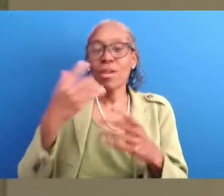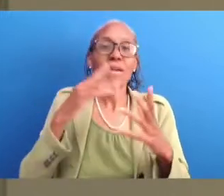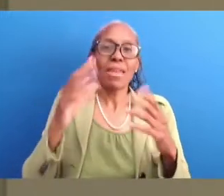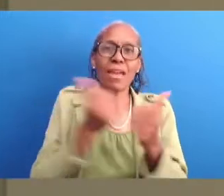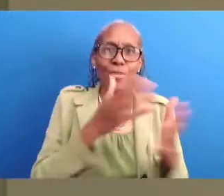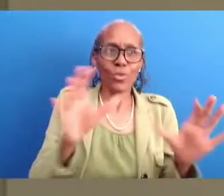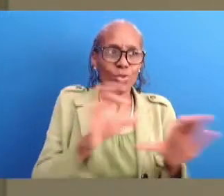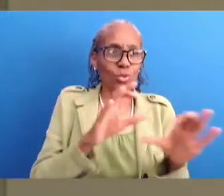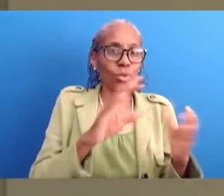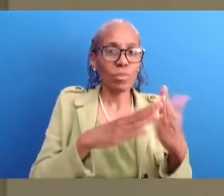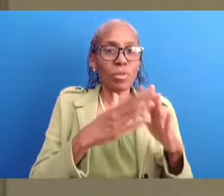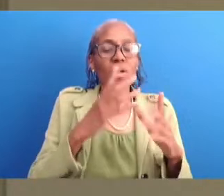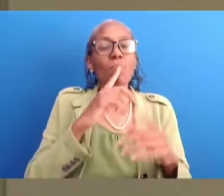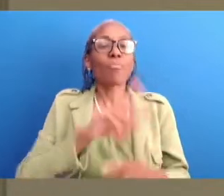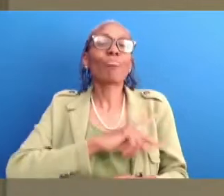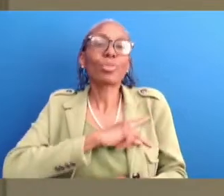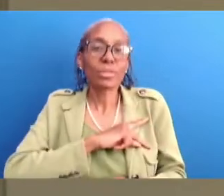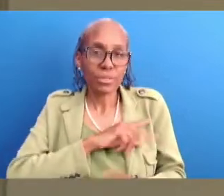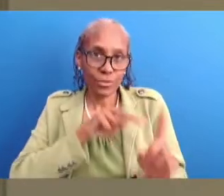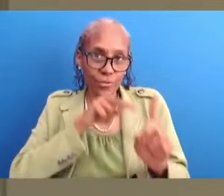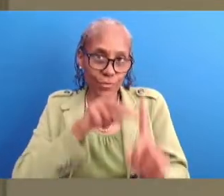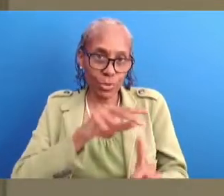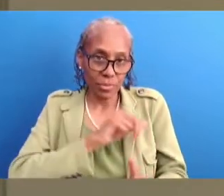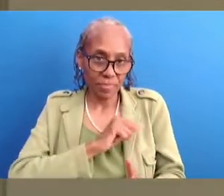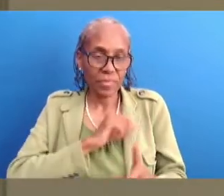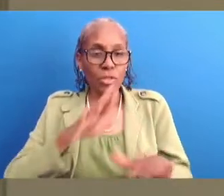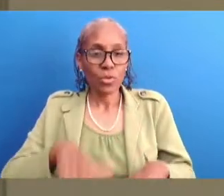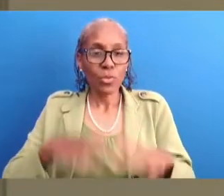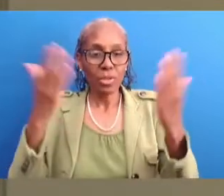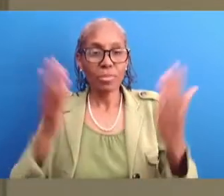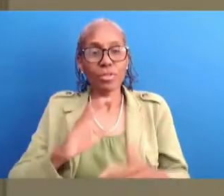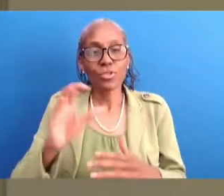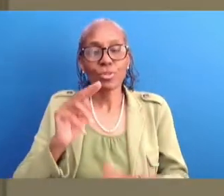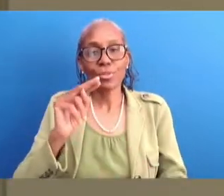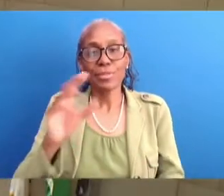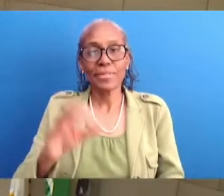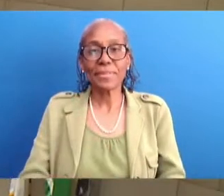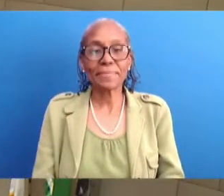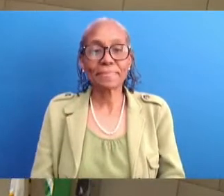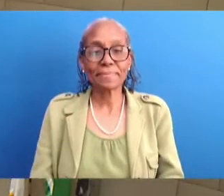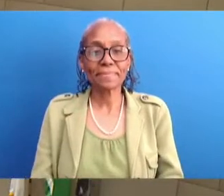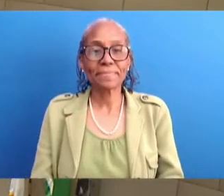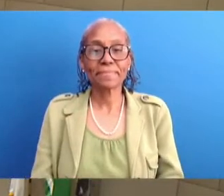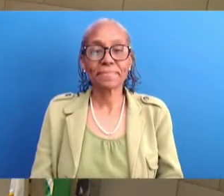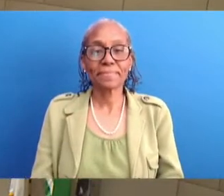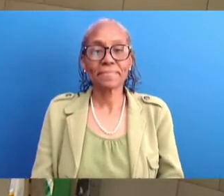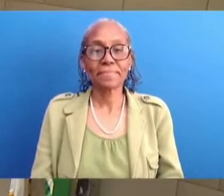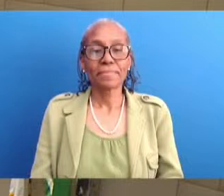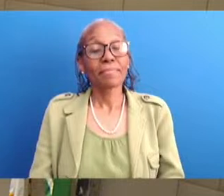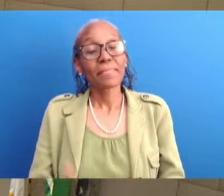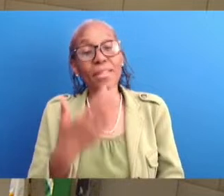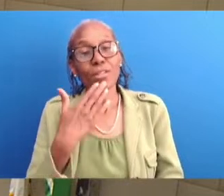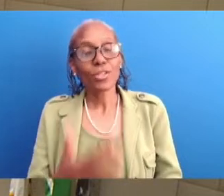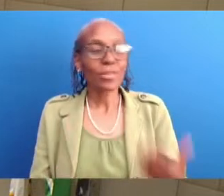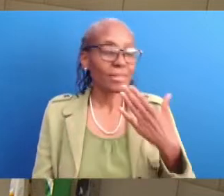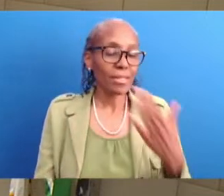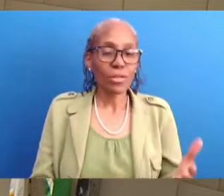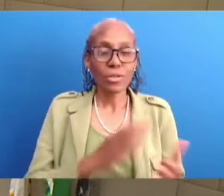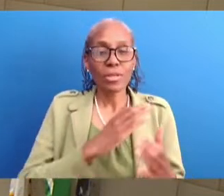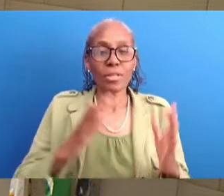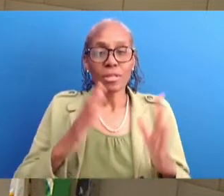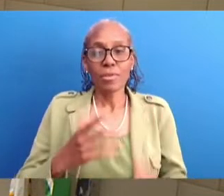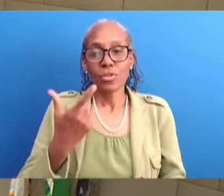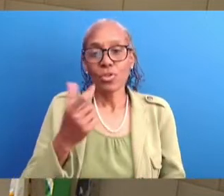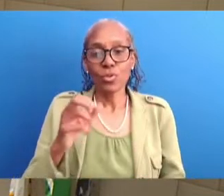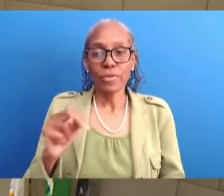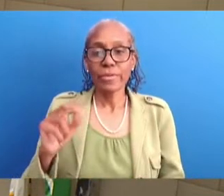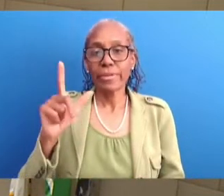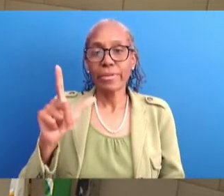THE WORK THAT YOU GUYS DO OUT